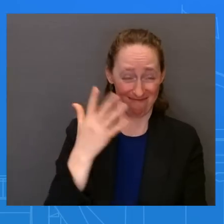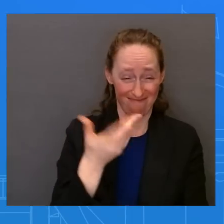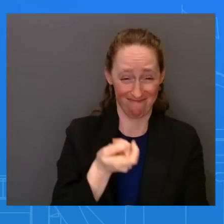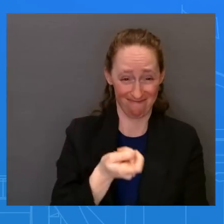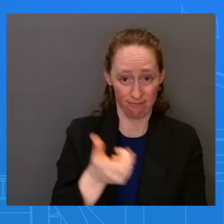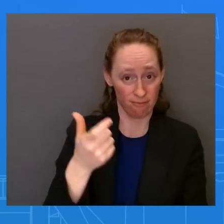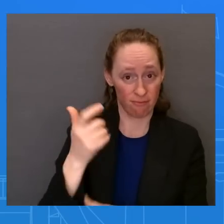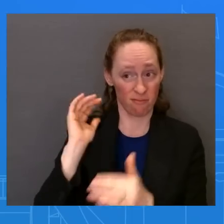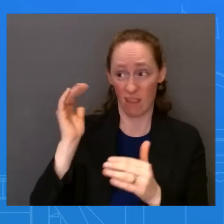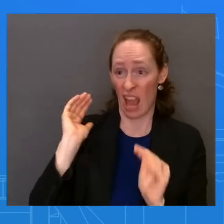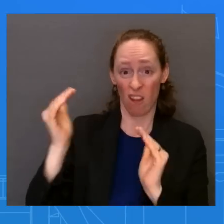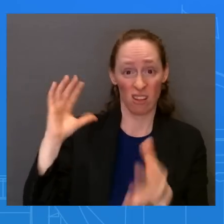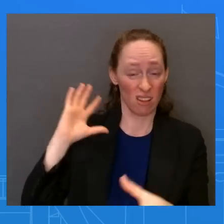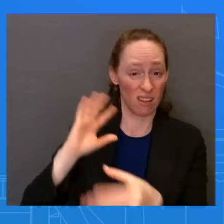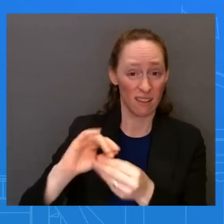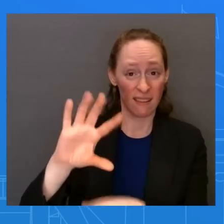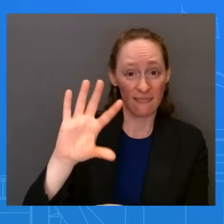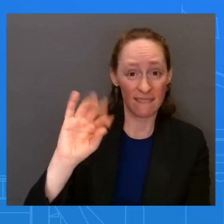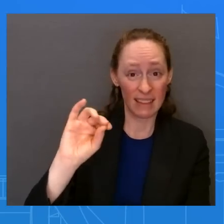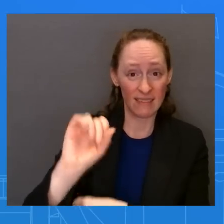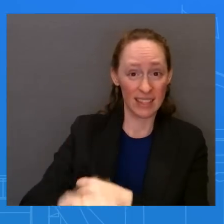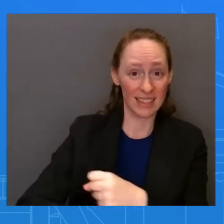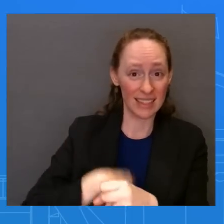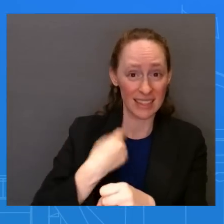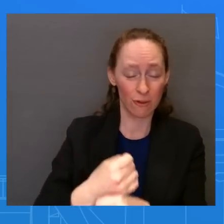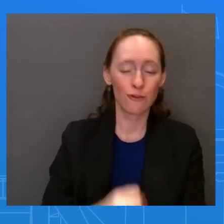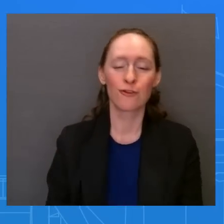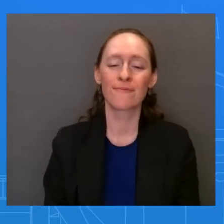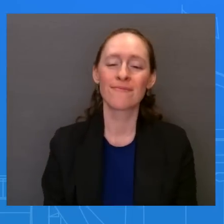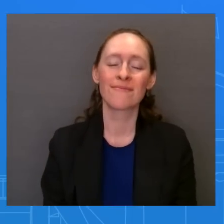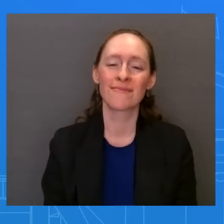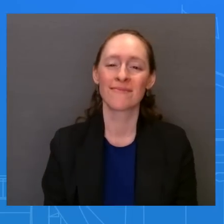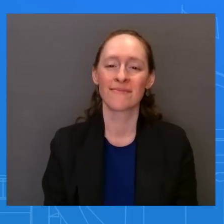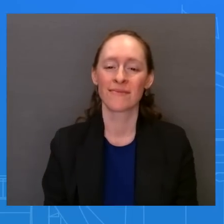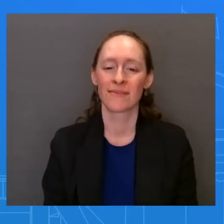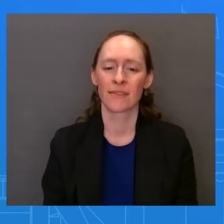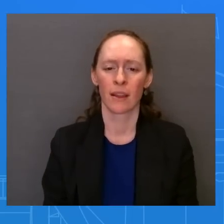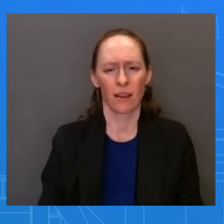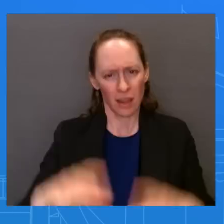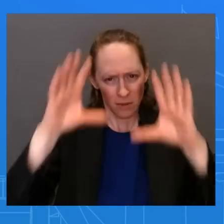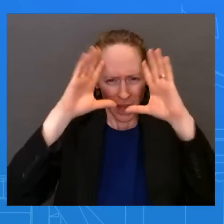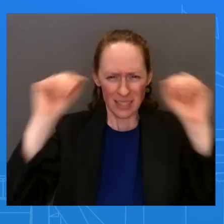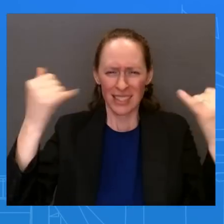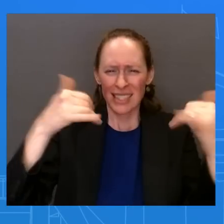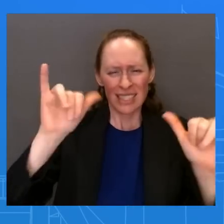as he is fighting to bring costs down more and ensure that middle-class families get a fair shake,